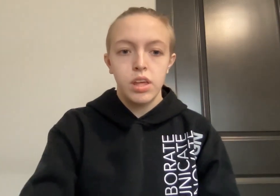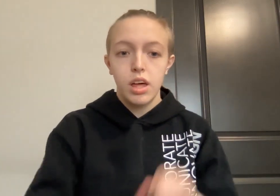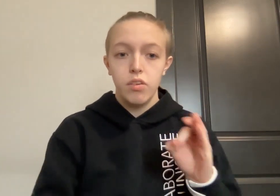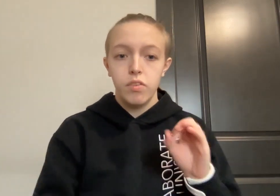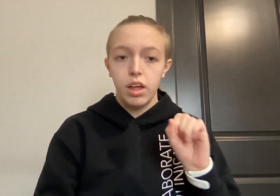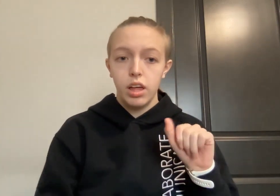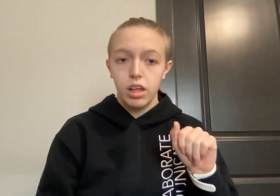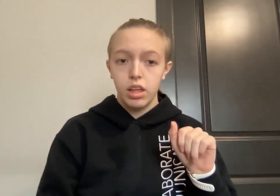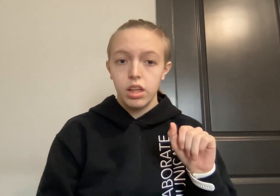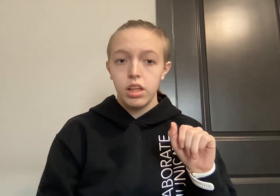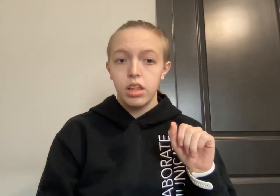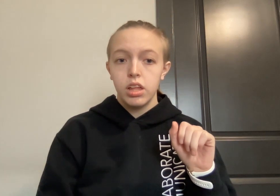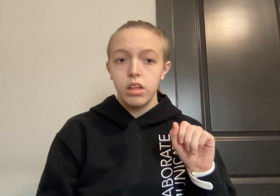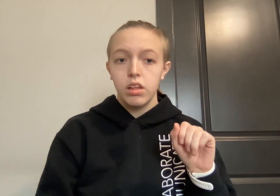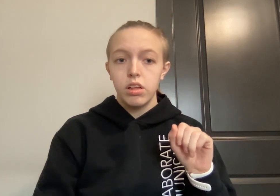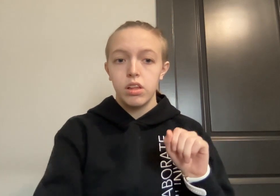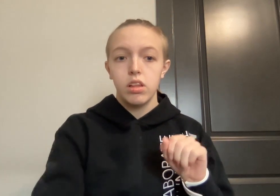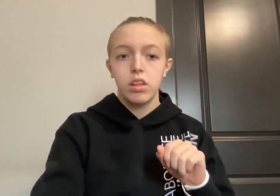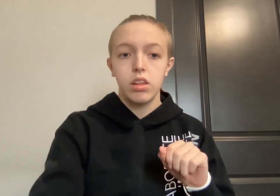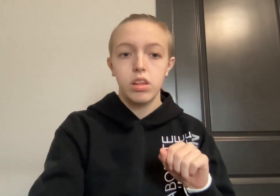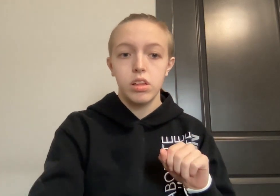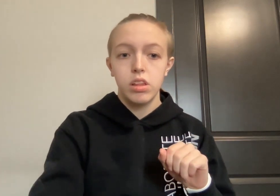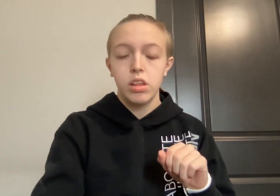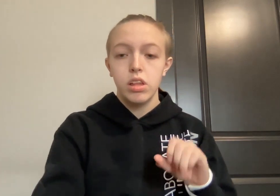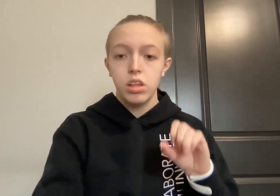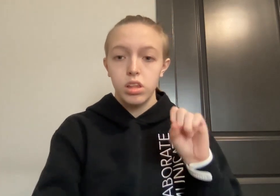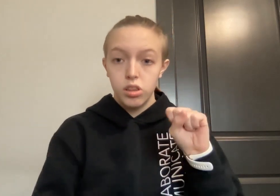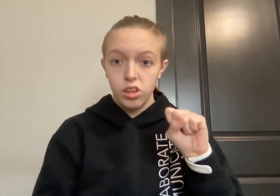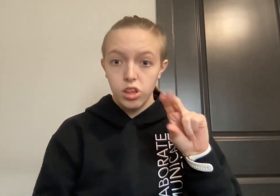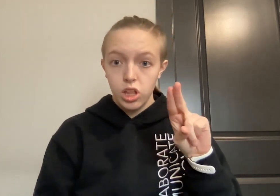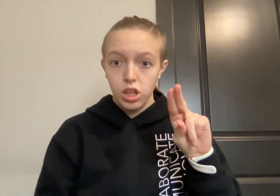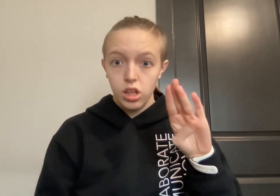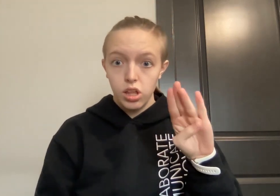of a subject,